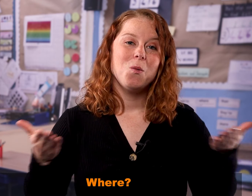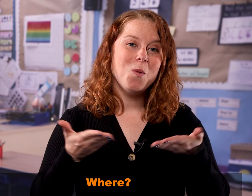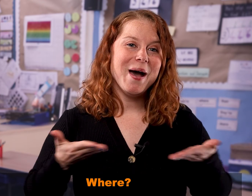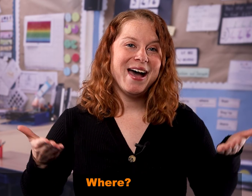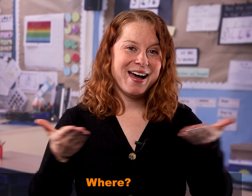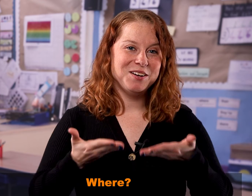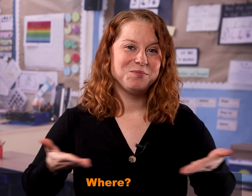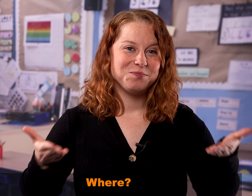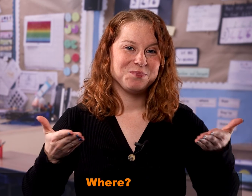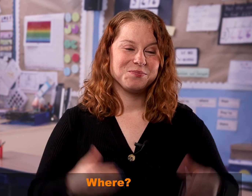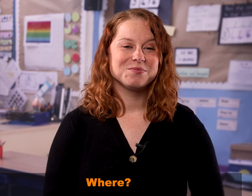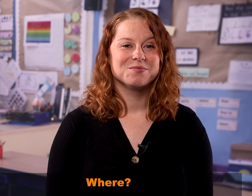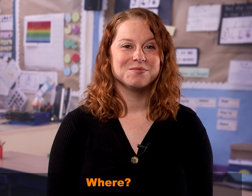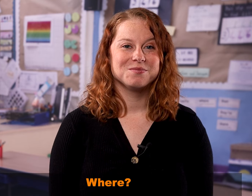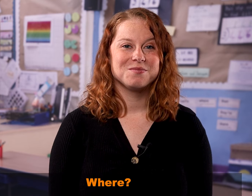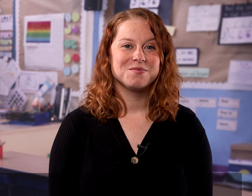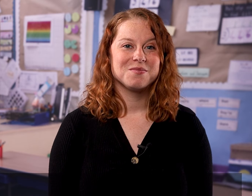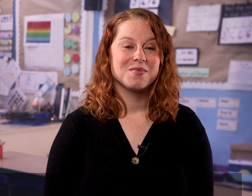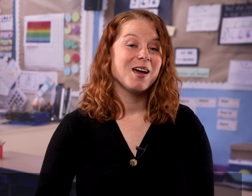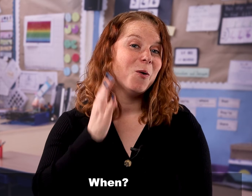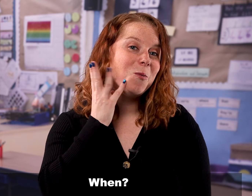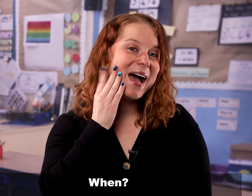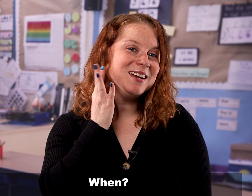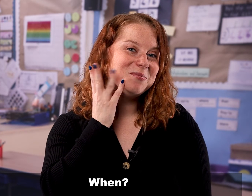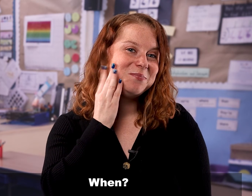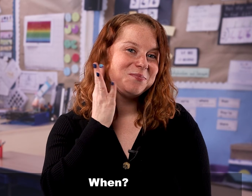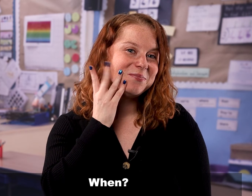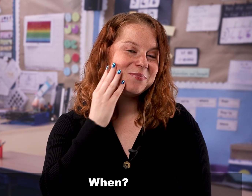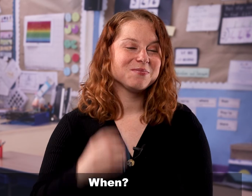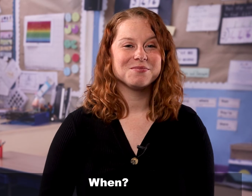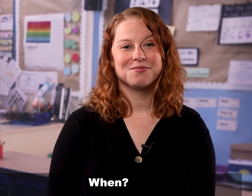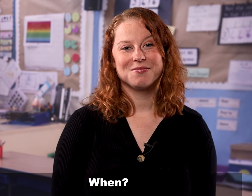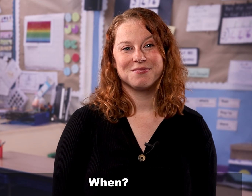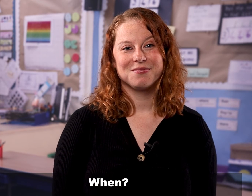Where When When